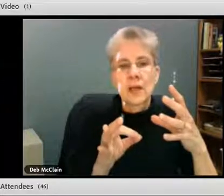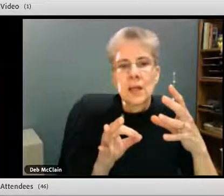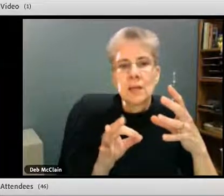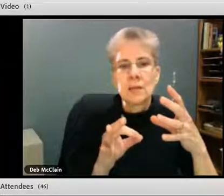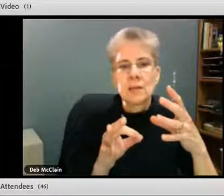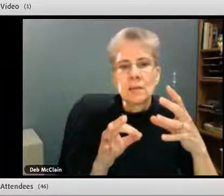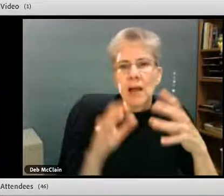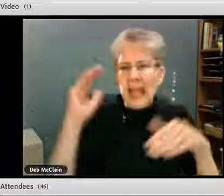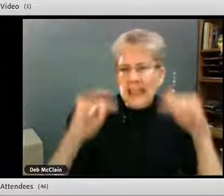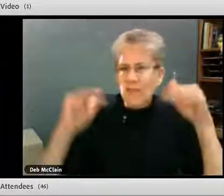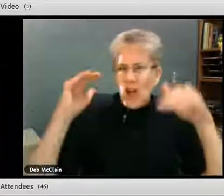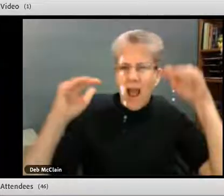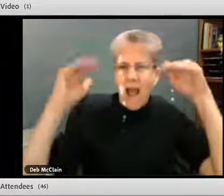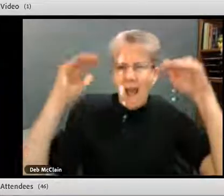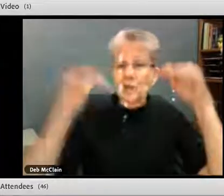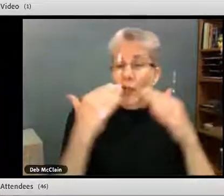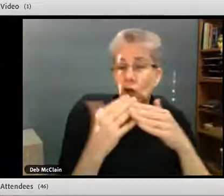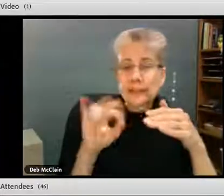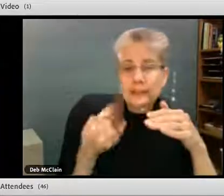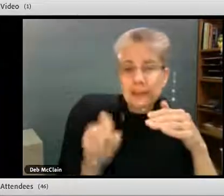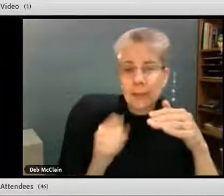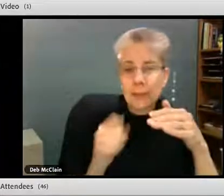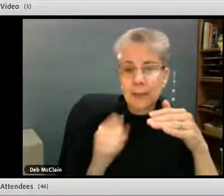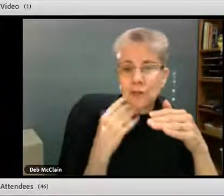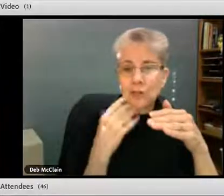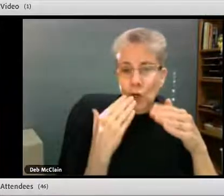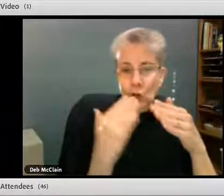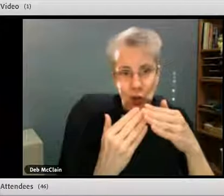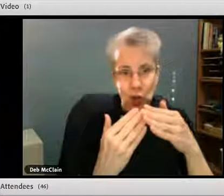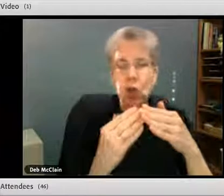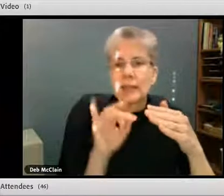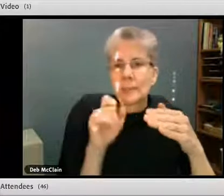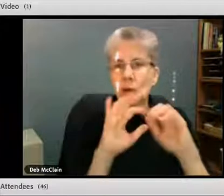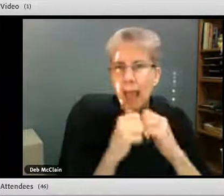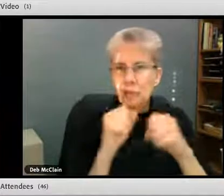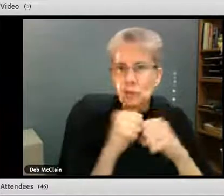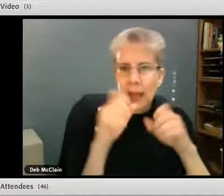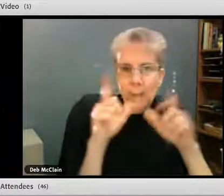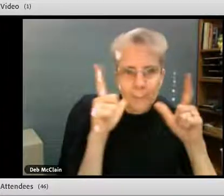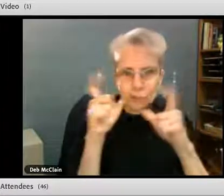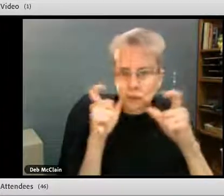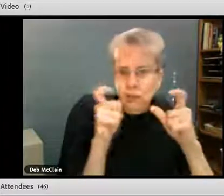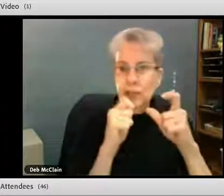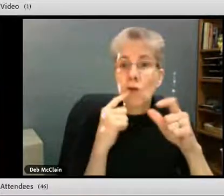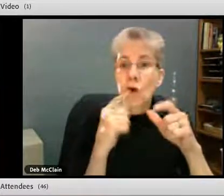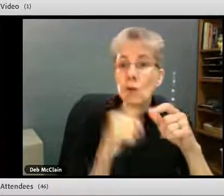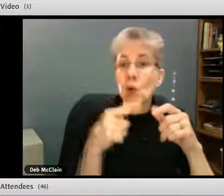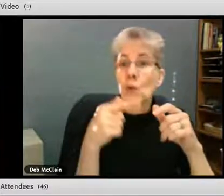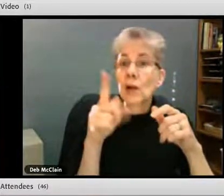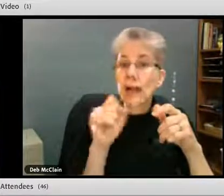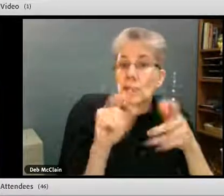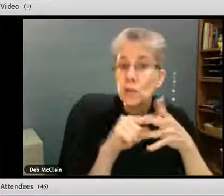There's a lot of good tips on how to take images. And there's also guides when we start cropping the straight lines when we think of this